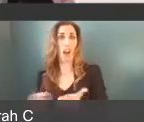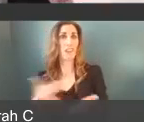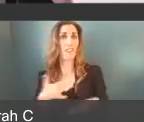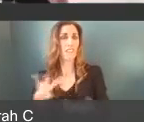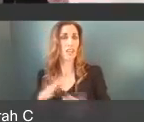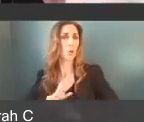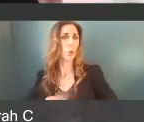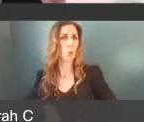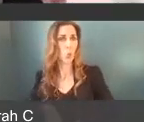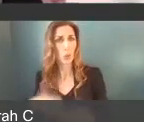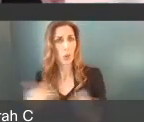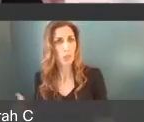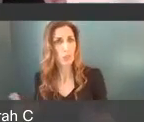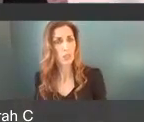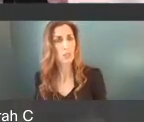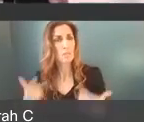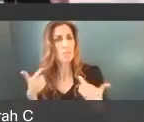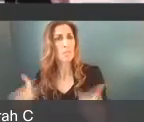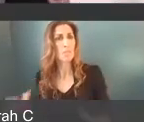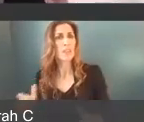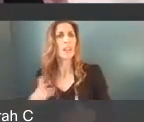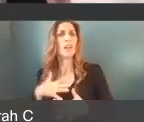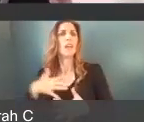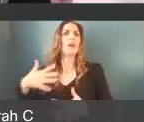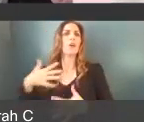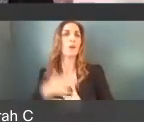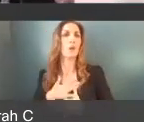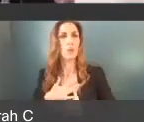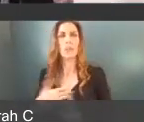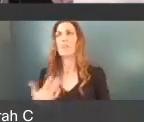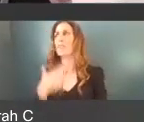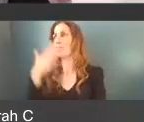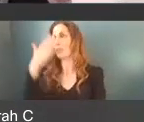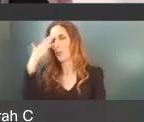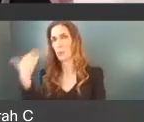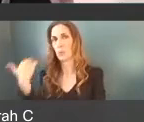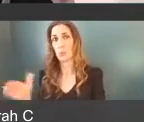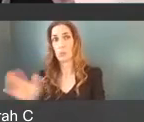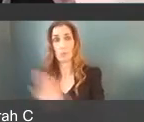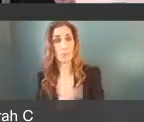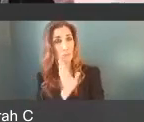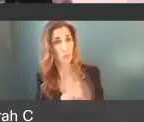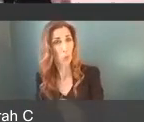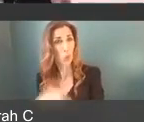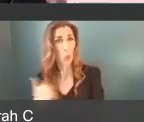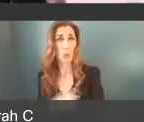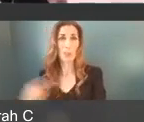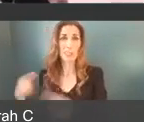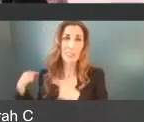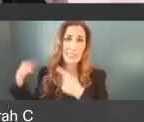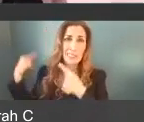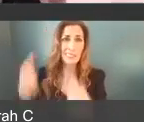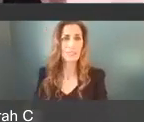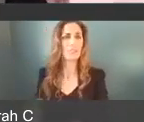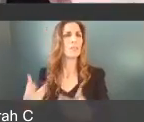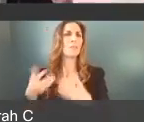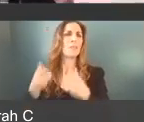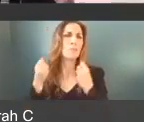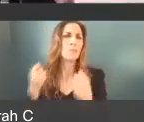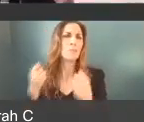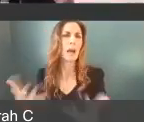of relief when I got the news today. As you know, we have had just so many people so anxious to be